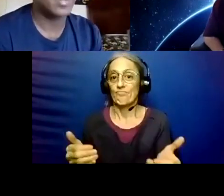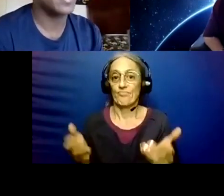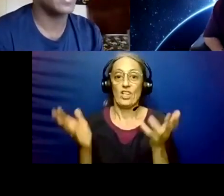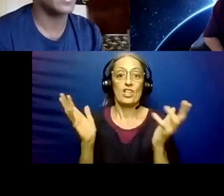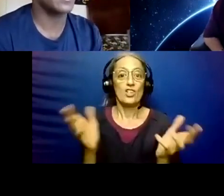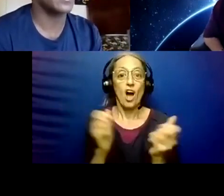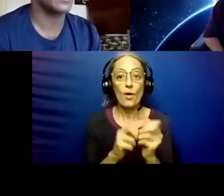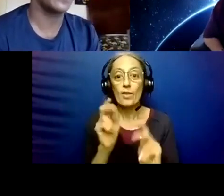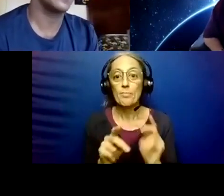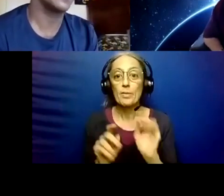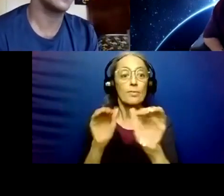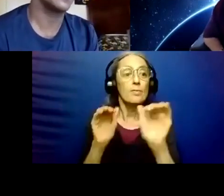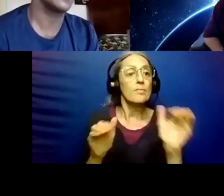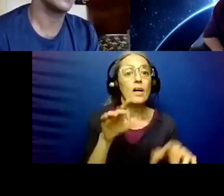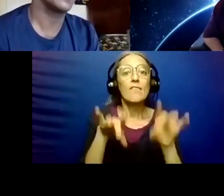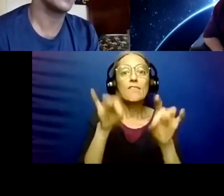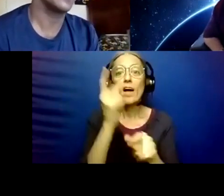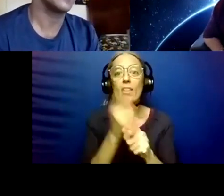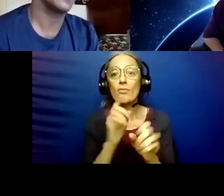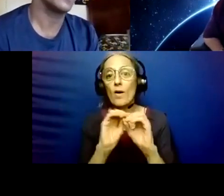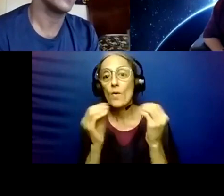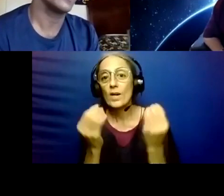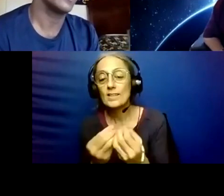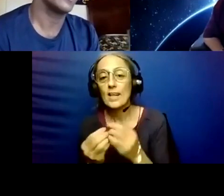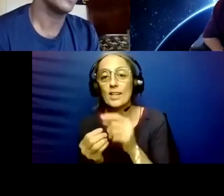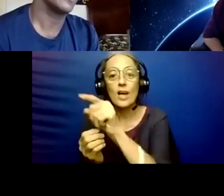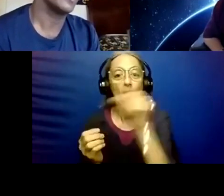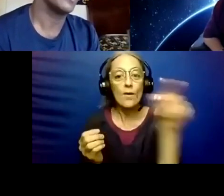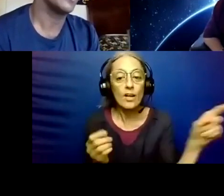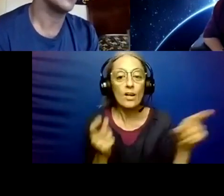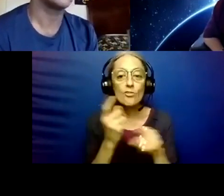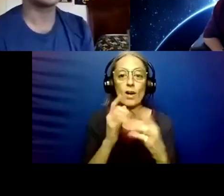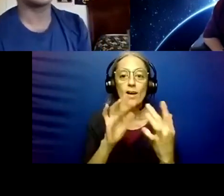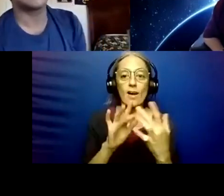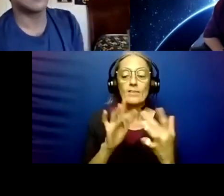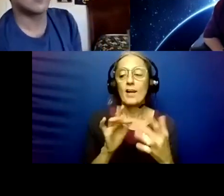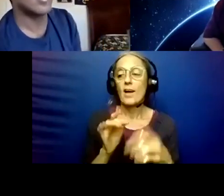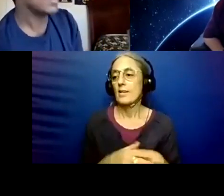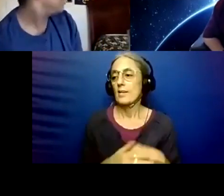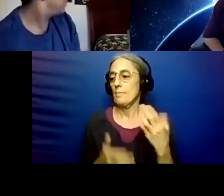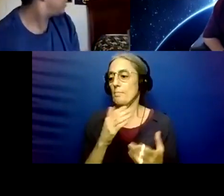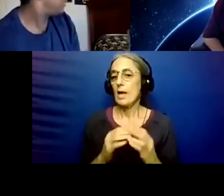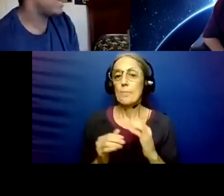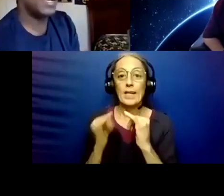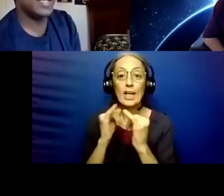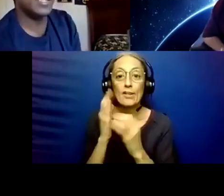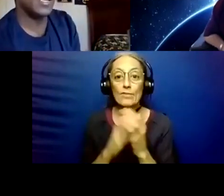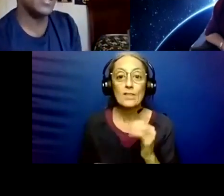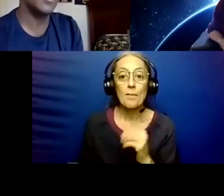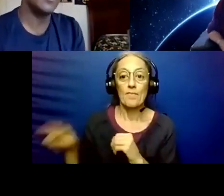Maybe interview some of them to find out what their experiences are, being assessed